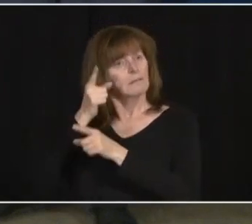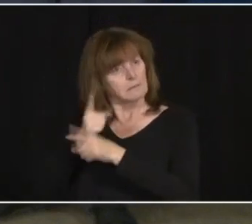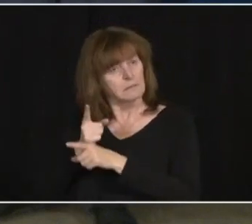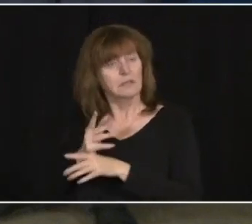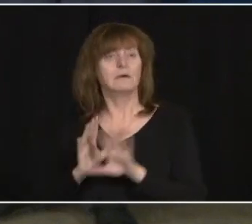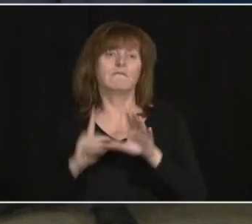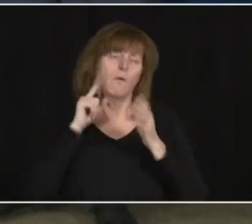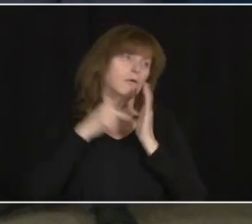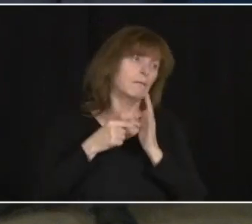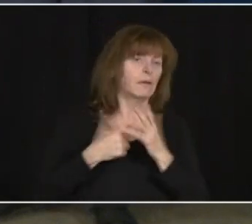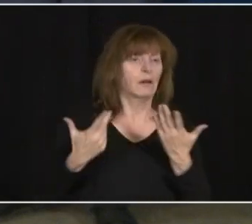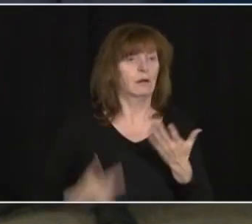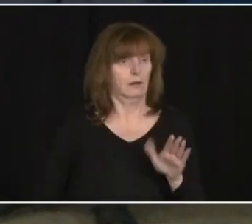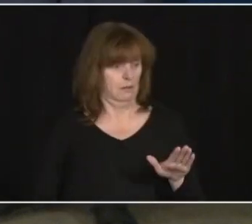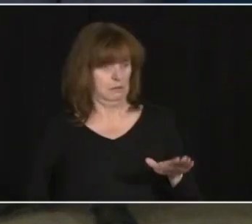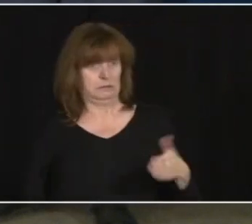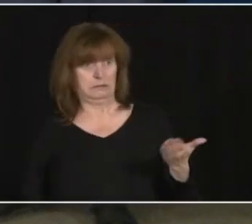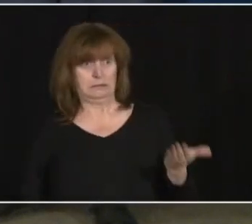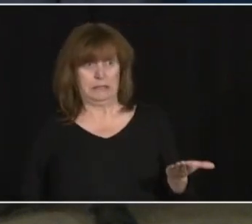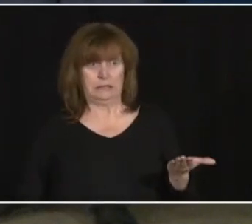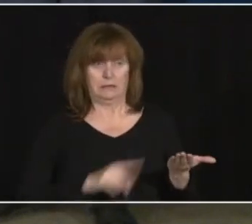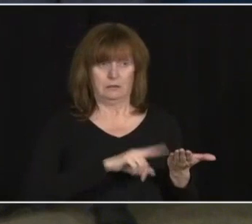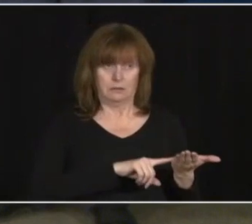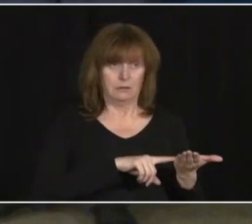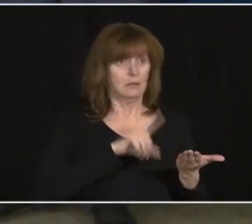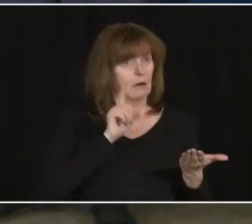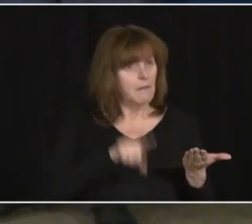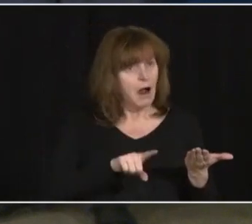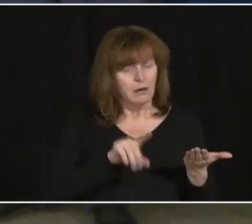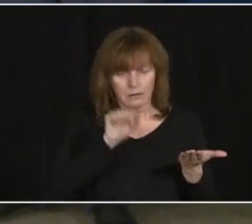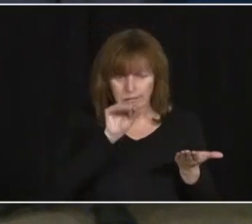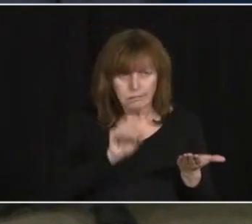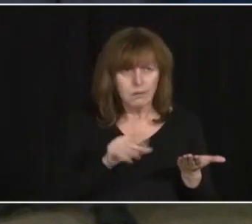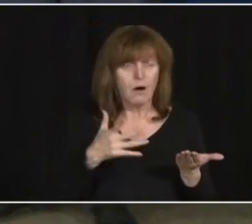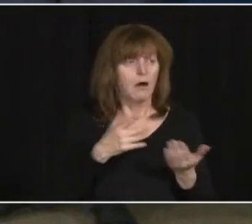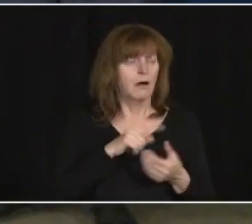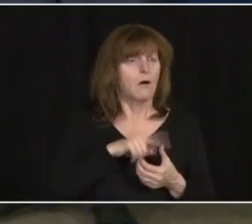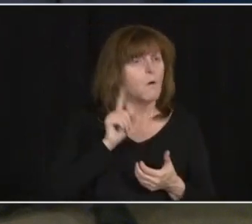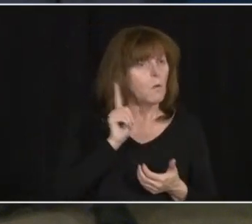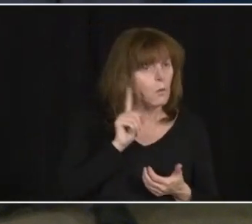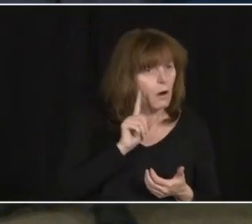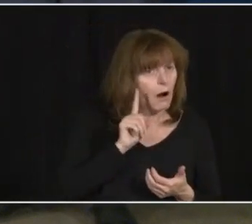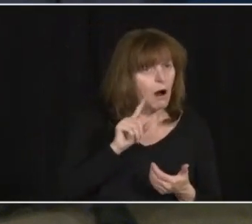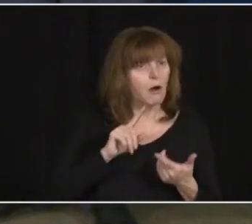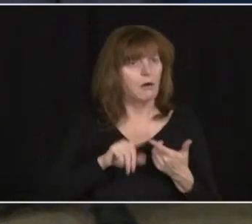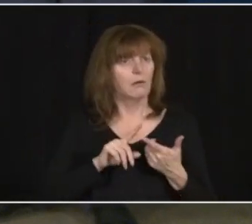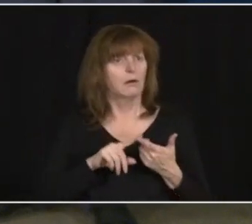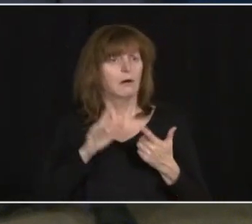you have a death or a case, is where is that? Where are they linked to? What are the other context those have?